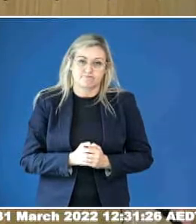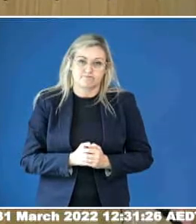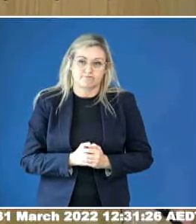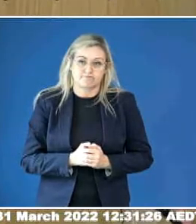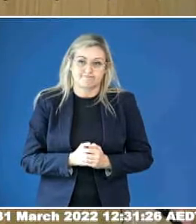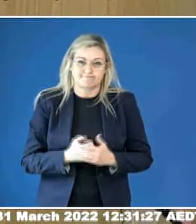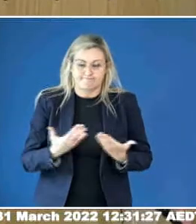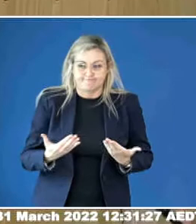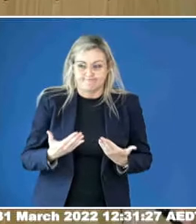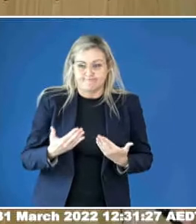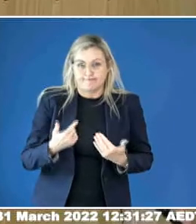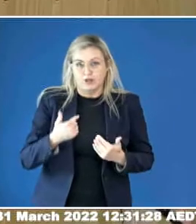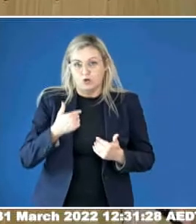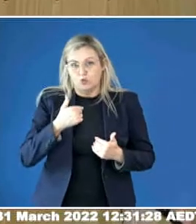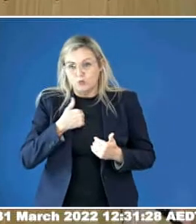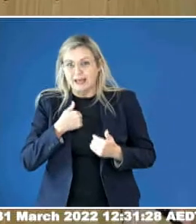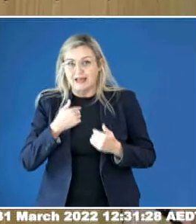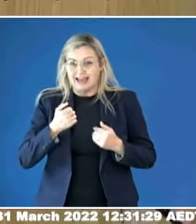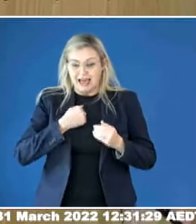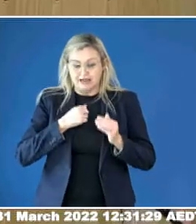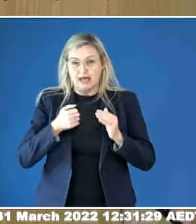as per our values of care, love, hope, and humility.